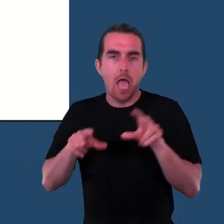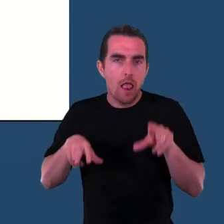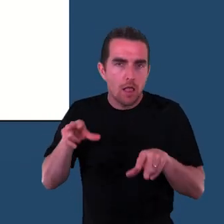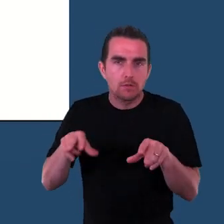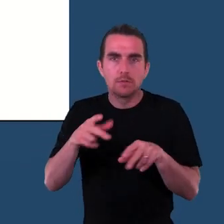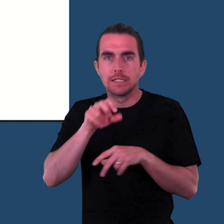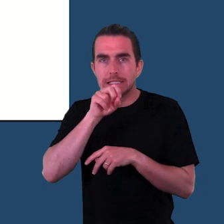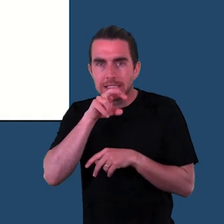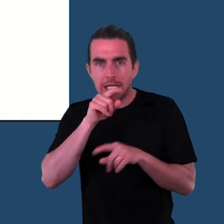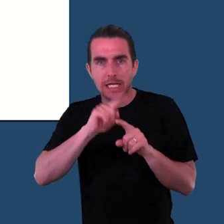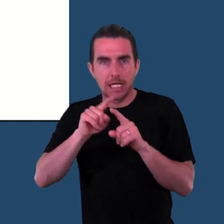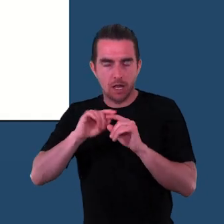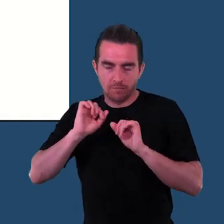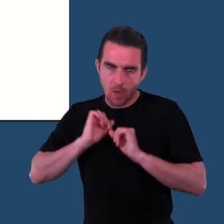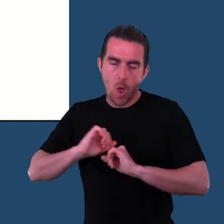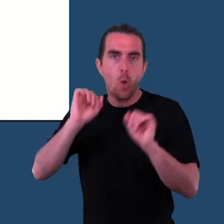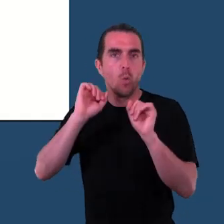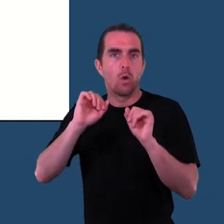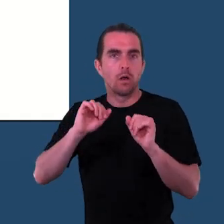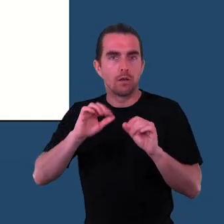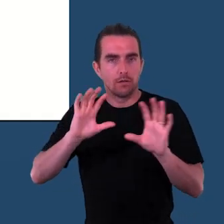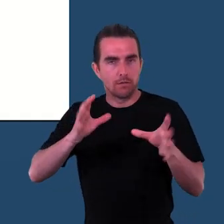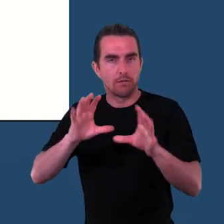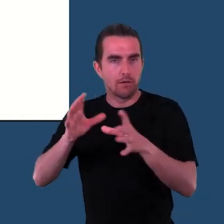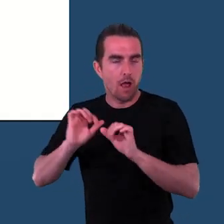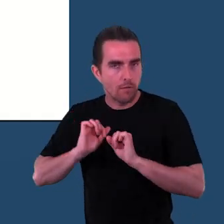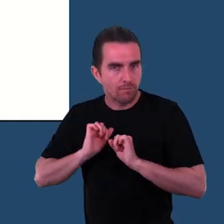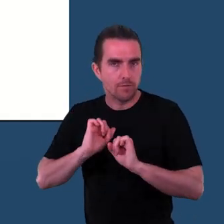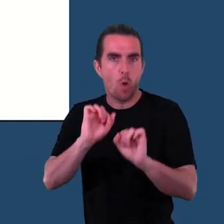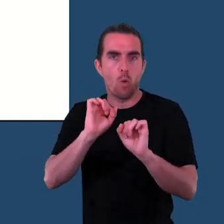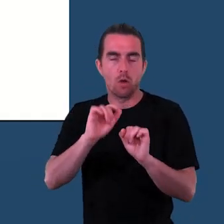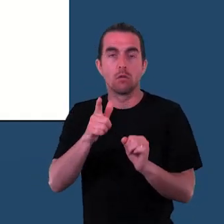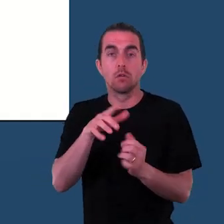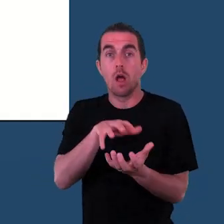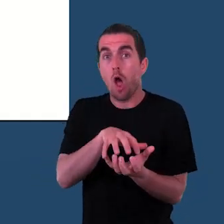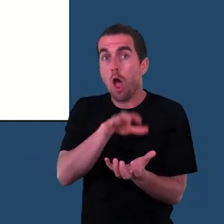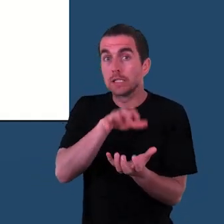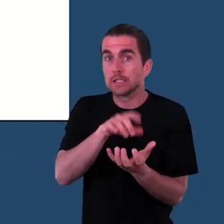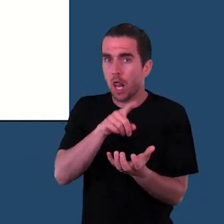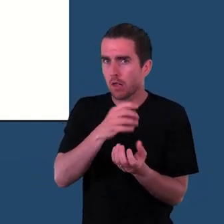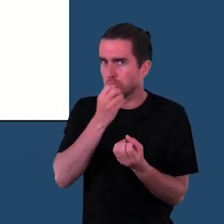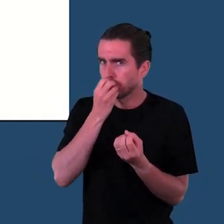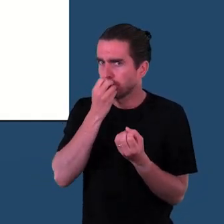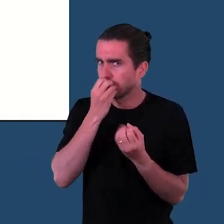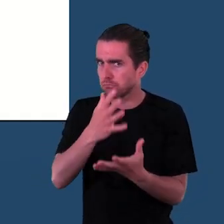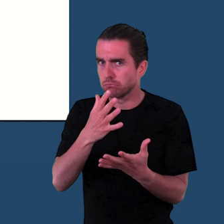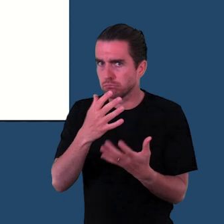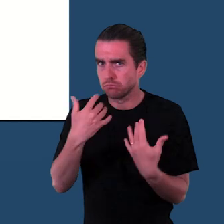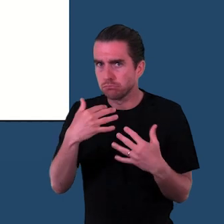but they are their own distinct, separate group, as well. As I said, crocodiles did some amazing things